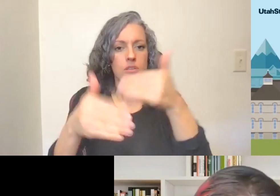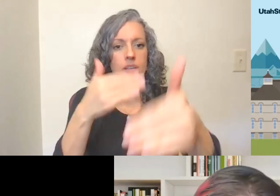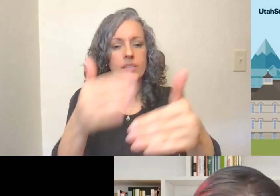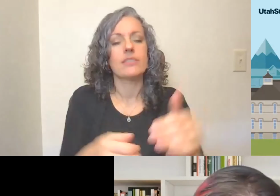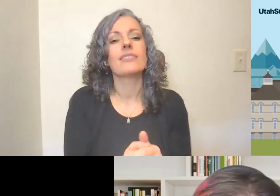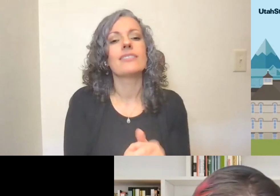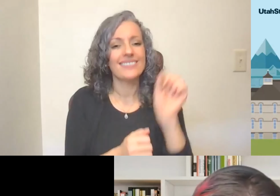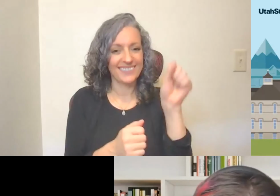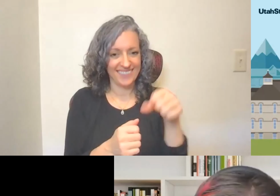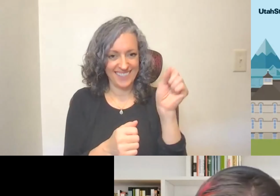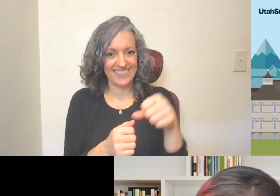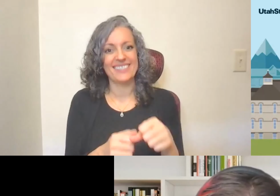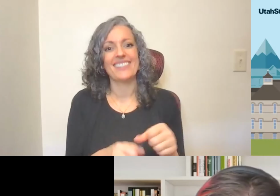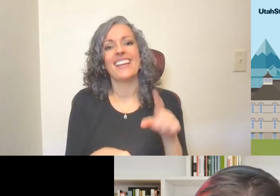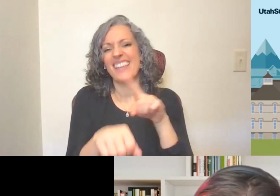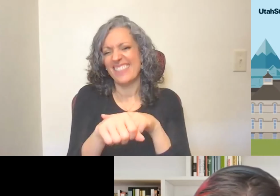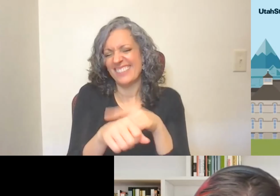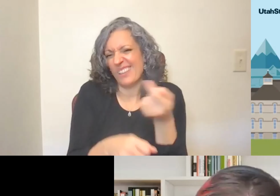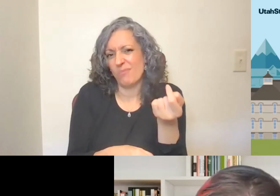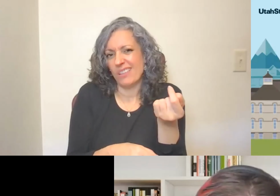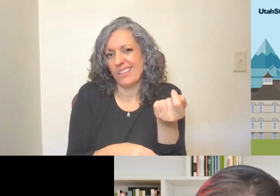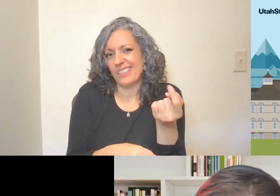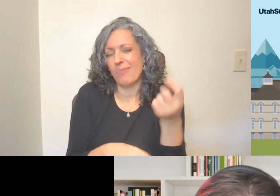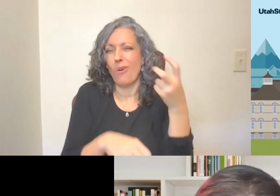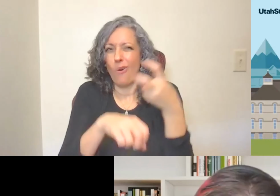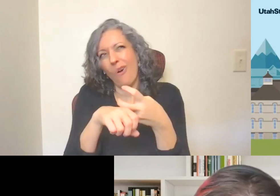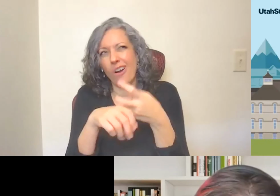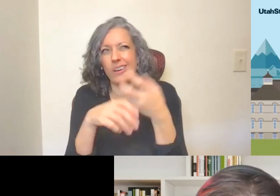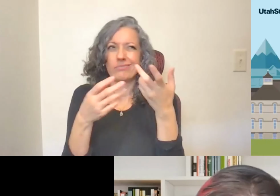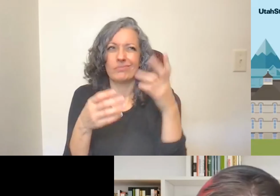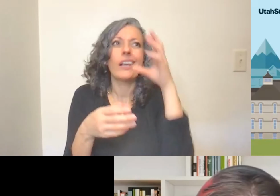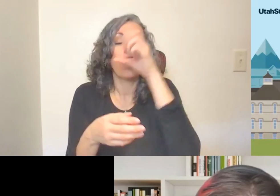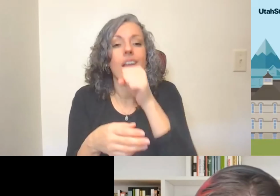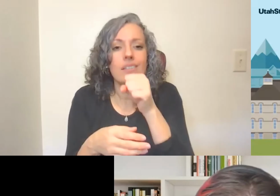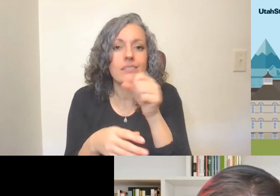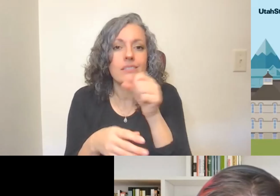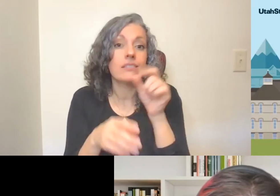the time is a little bit hard to estimate because it depends - is this already part of what you do?